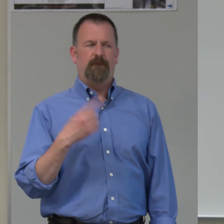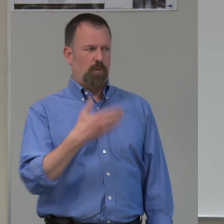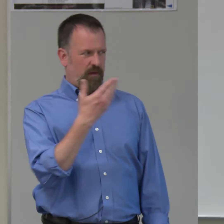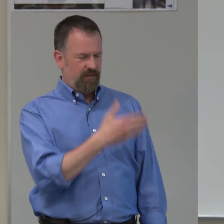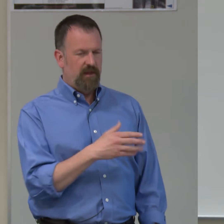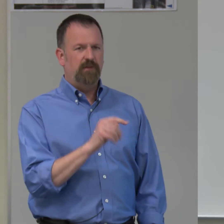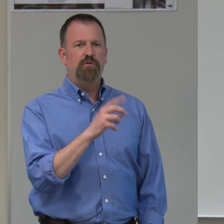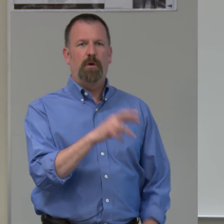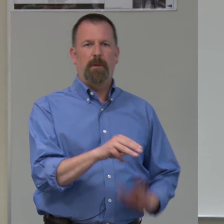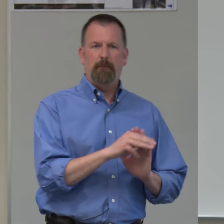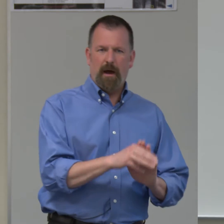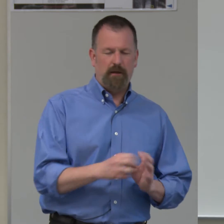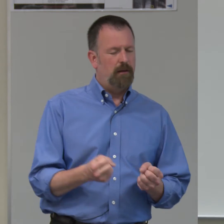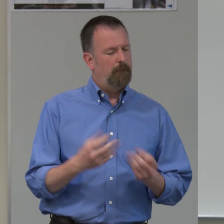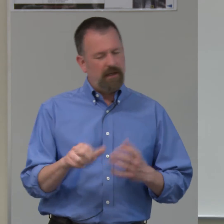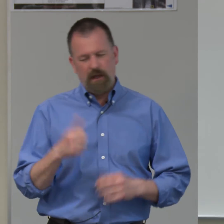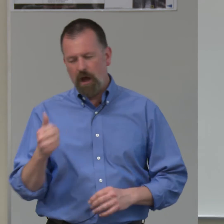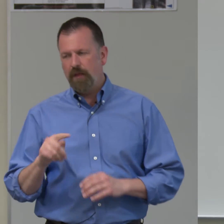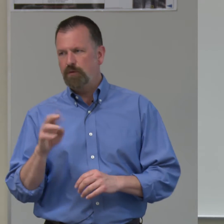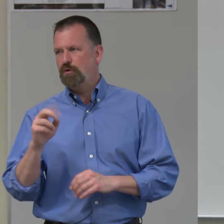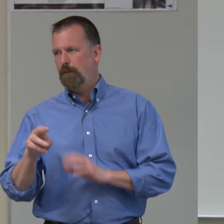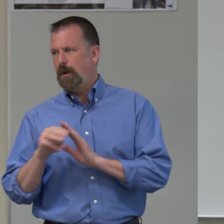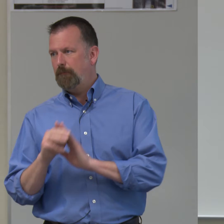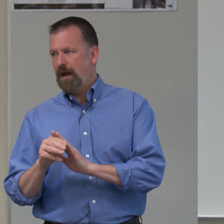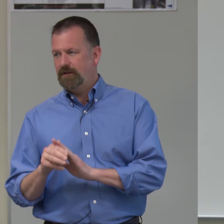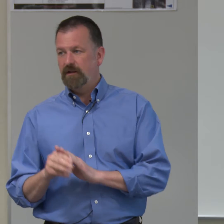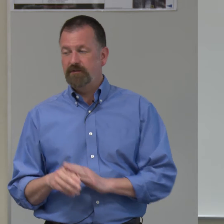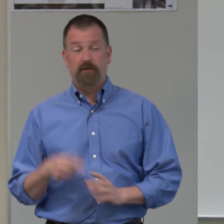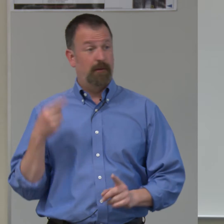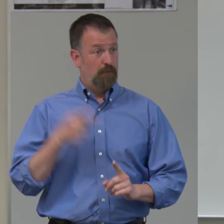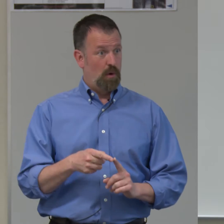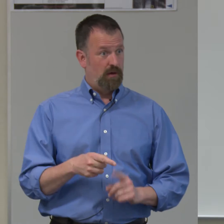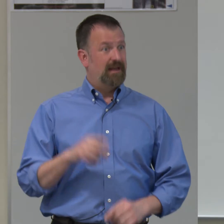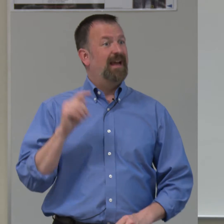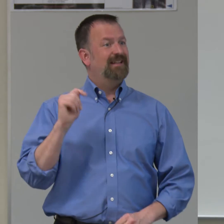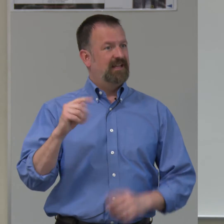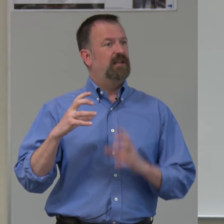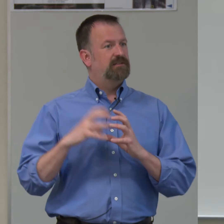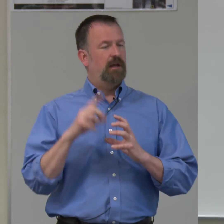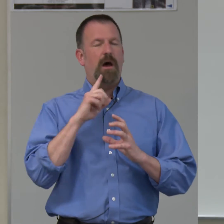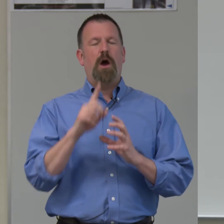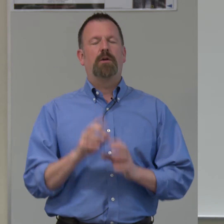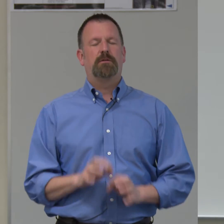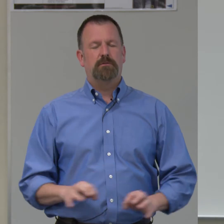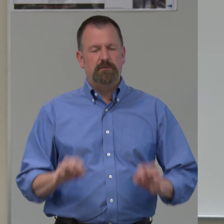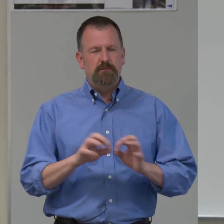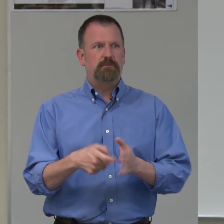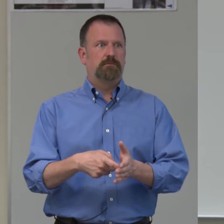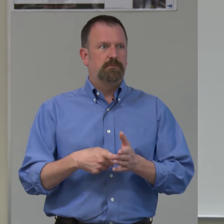and for many other tumor models and in patients, T cells are essential for this response to radiation,